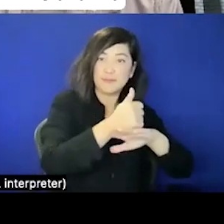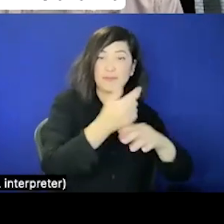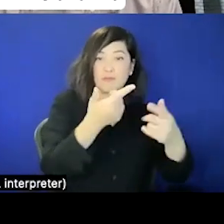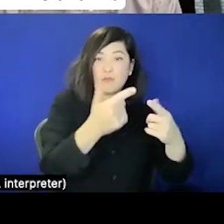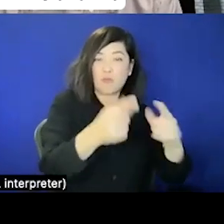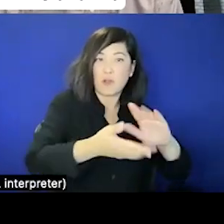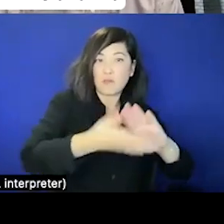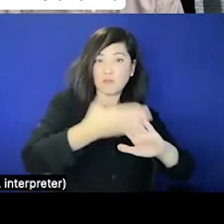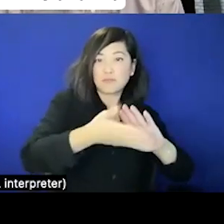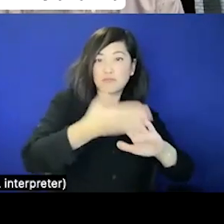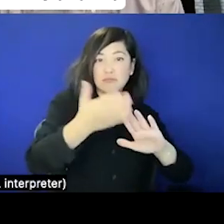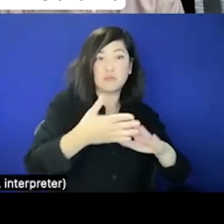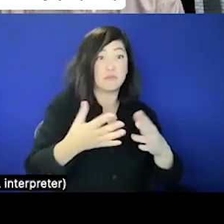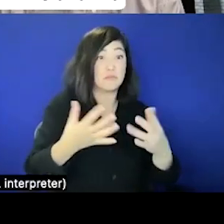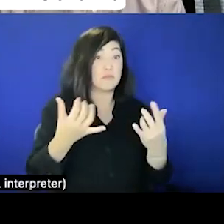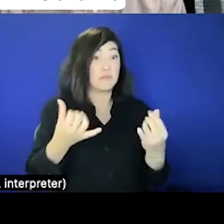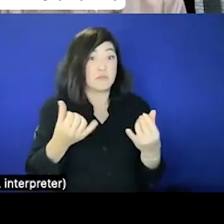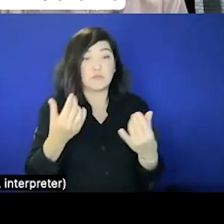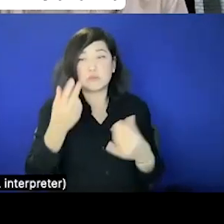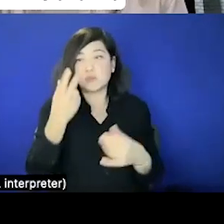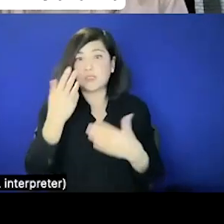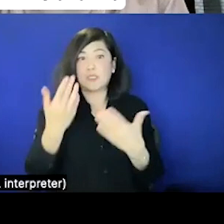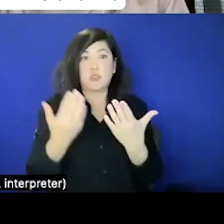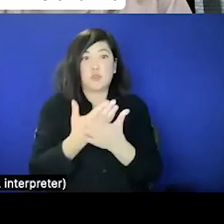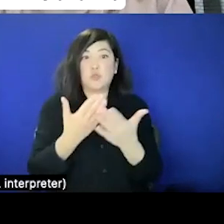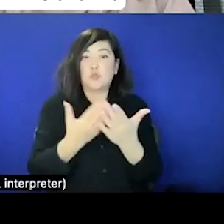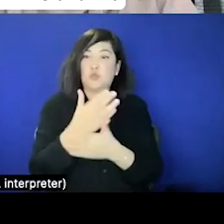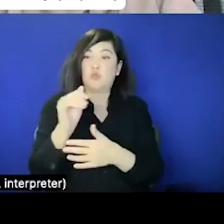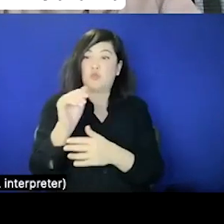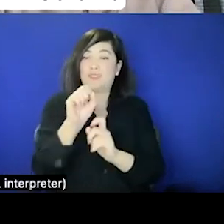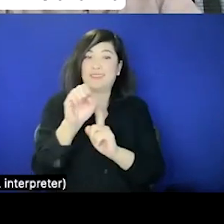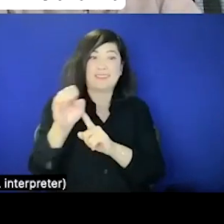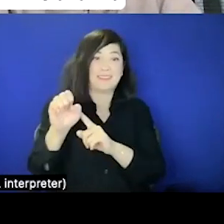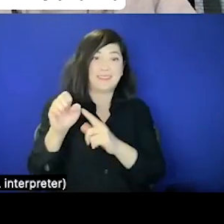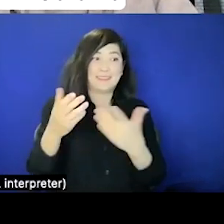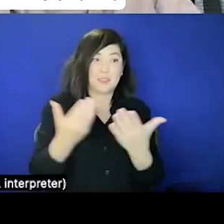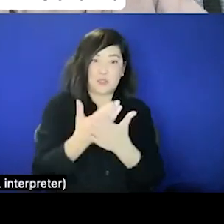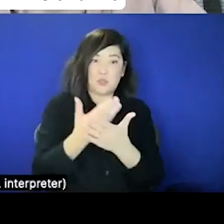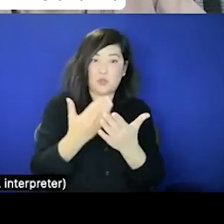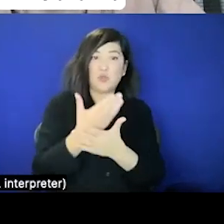We see new use cases that force development of one-off solutions. So if you think about a decade